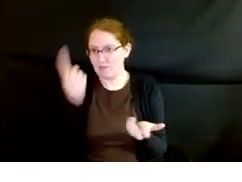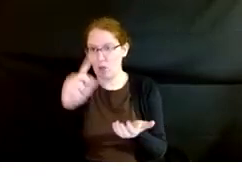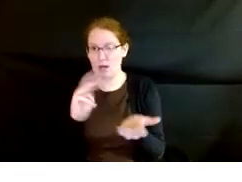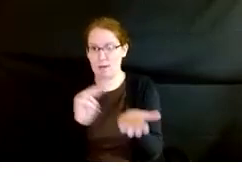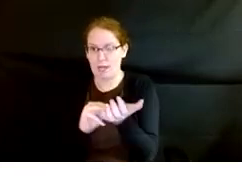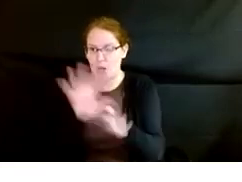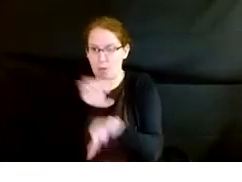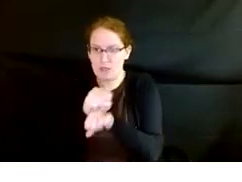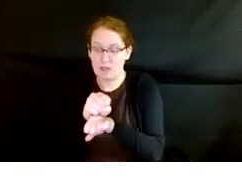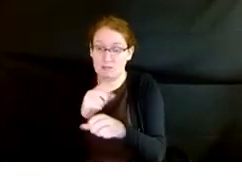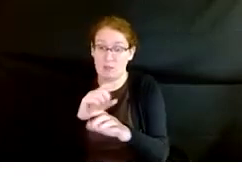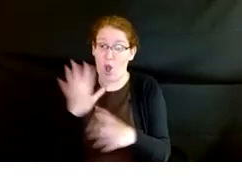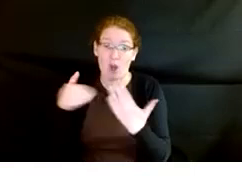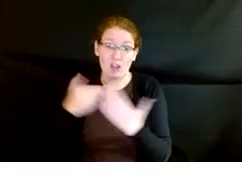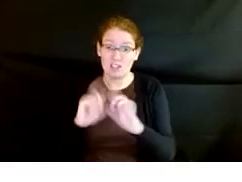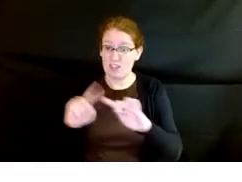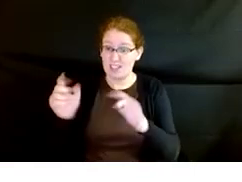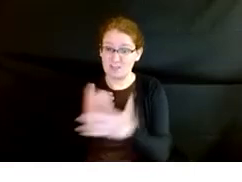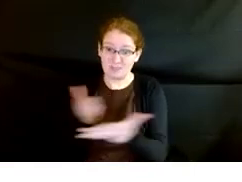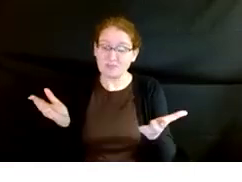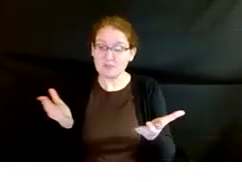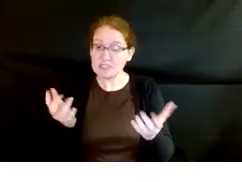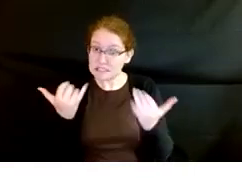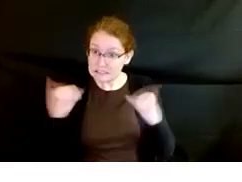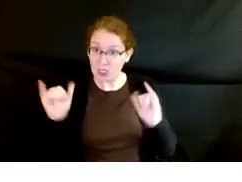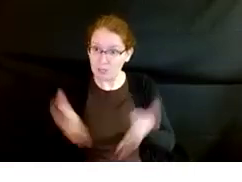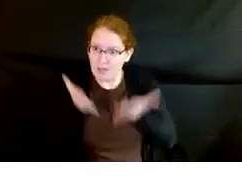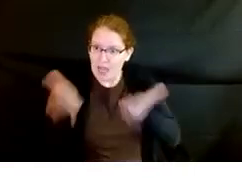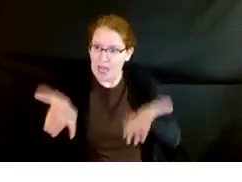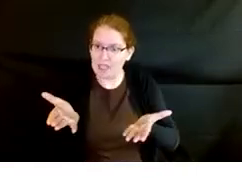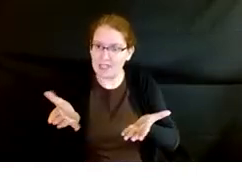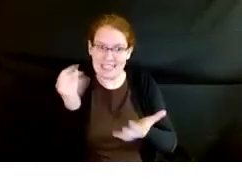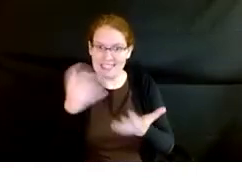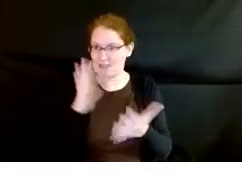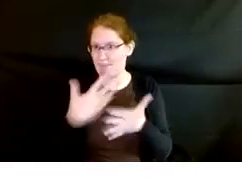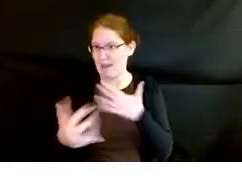all of those things still should be provided in a virtual setting and there could be other things